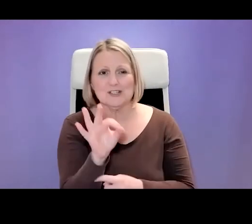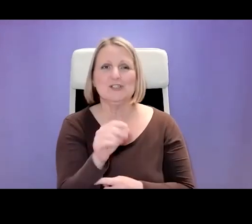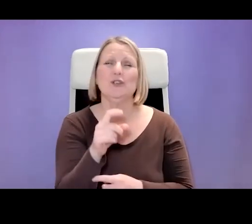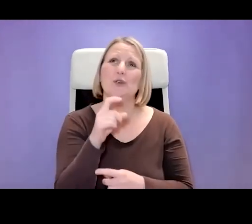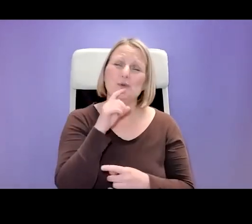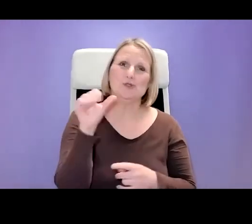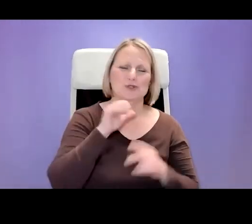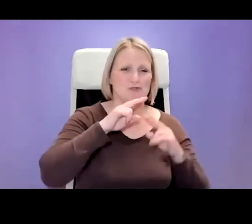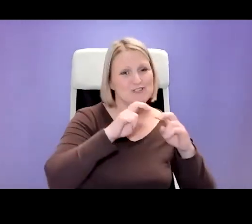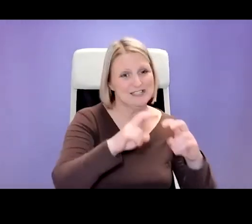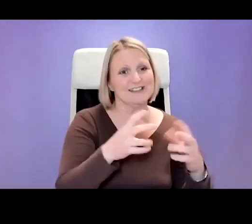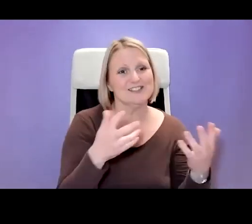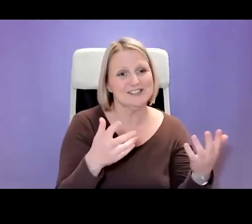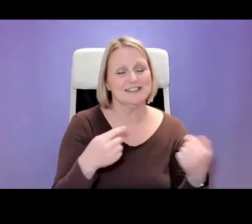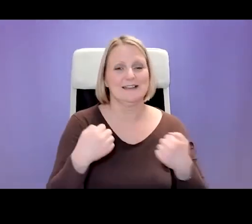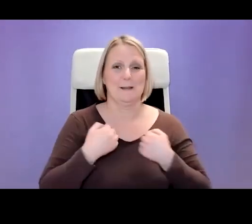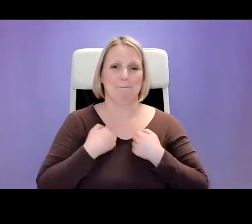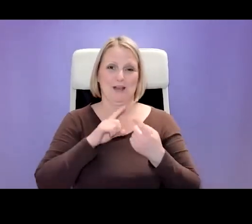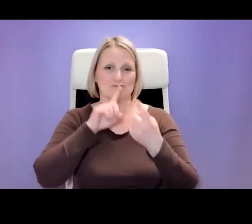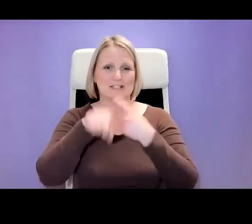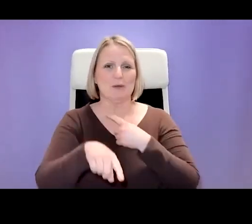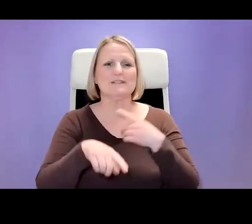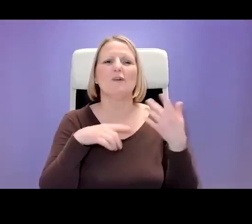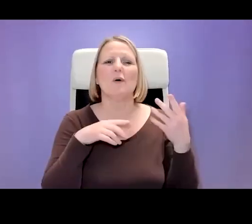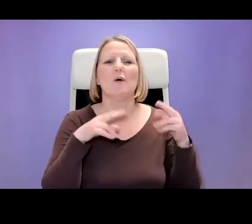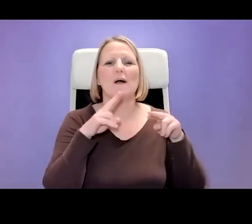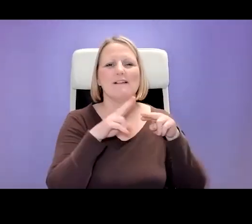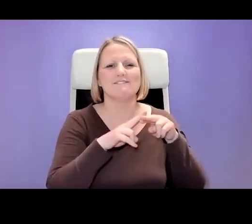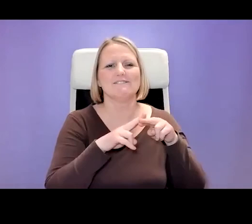in my response to Sue Fletcher-Watson yesterday I’ve tried to give some frameworks,